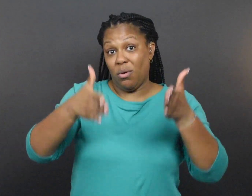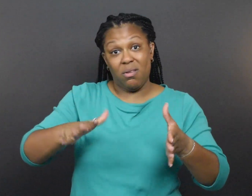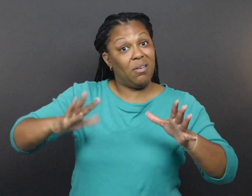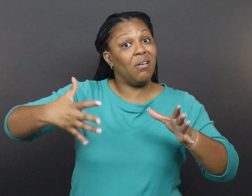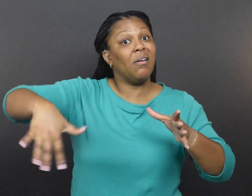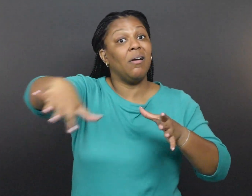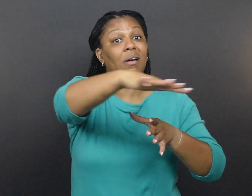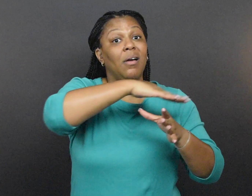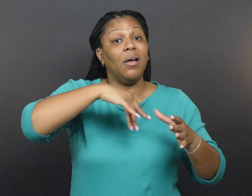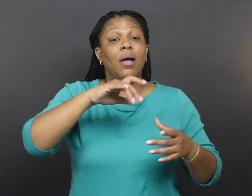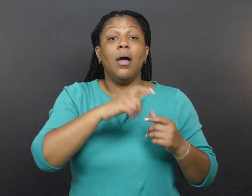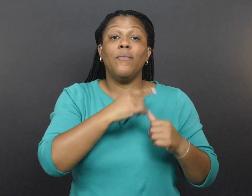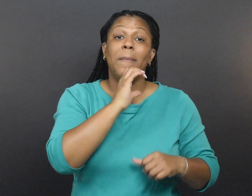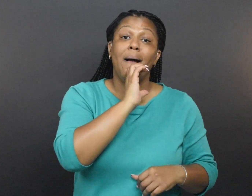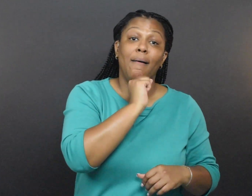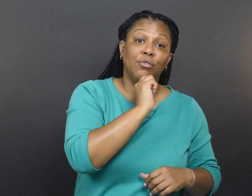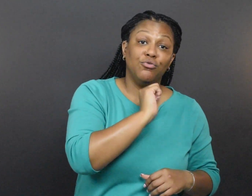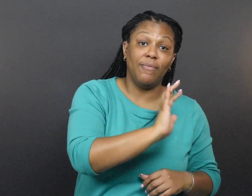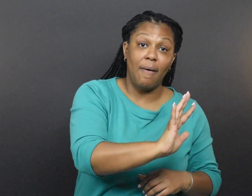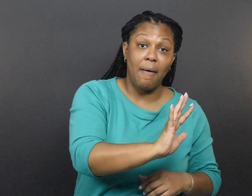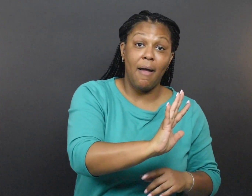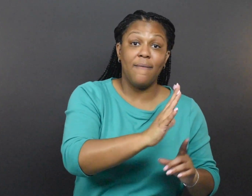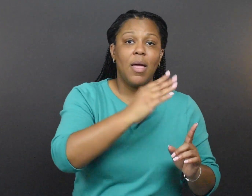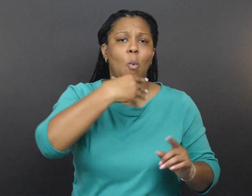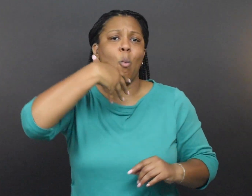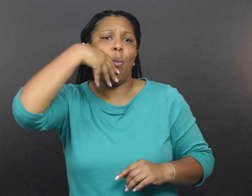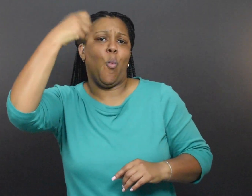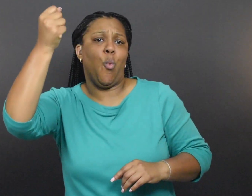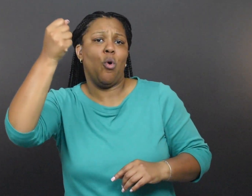Minnesotans age 5 and older are recommended